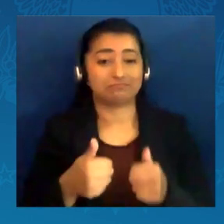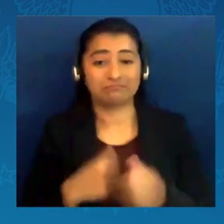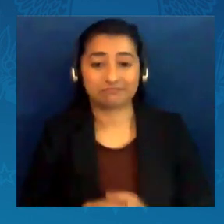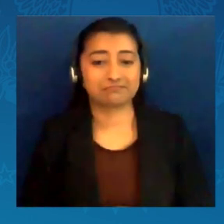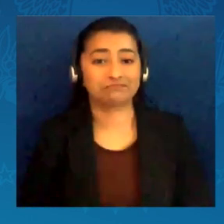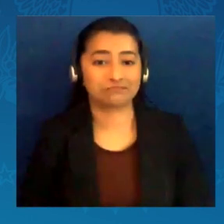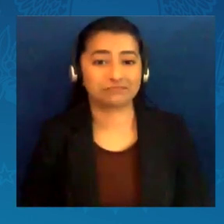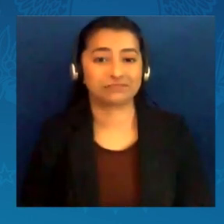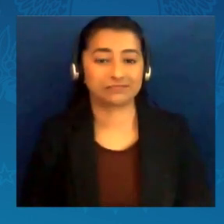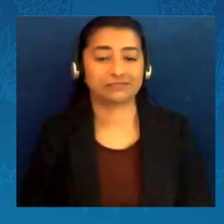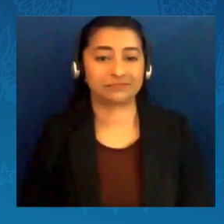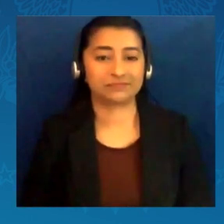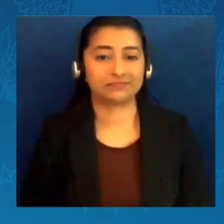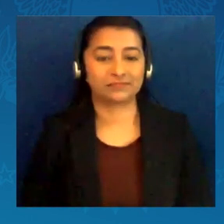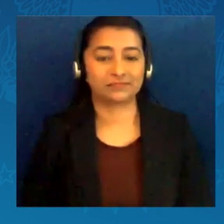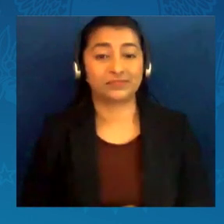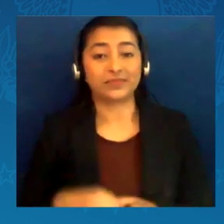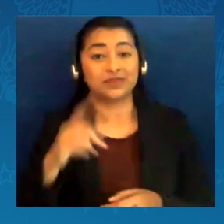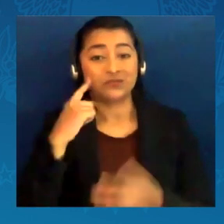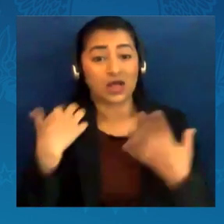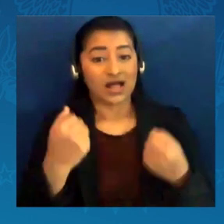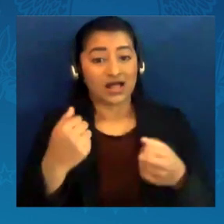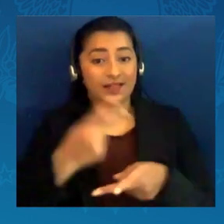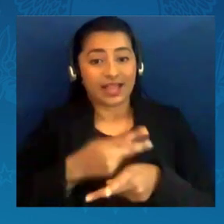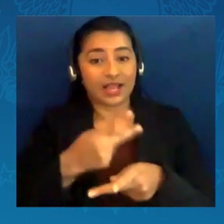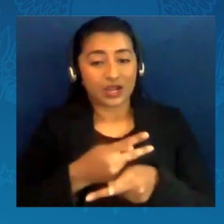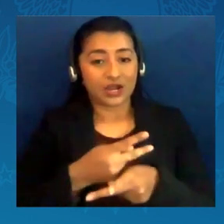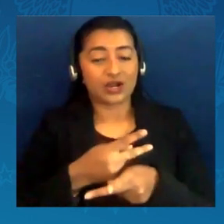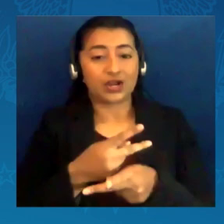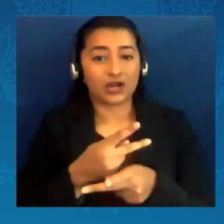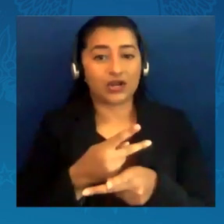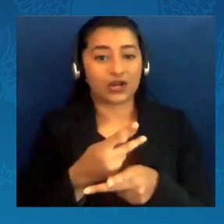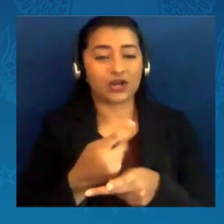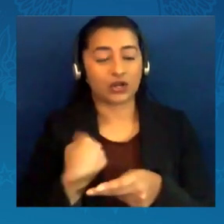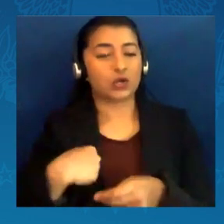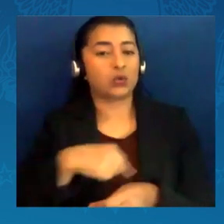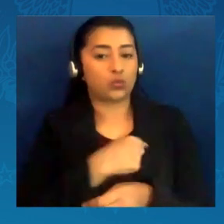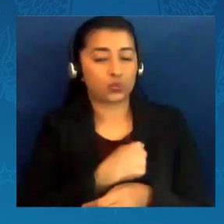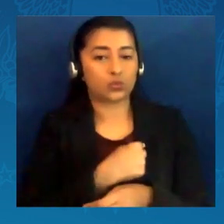as a general matter, we've. Actually, I think one of our biggest failure,